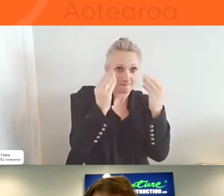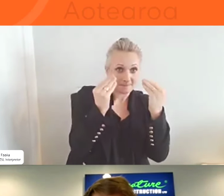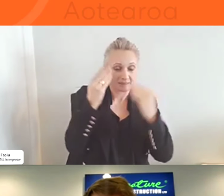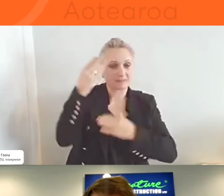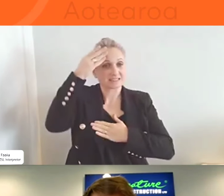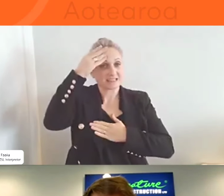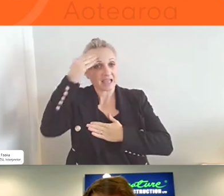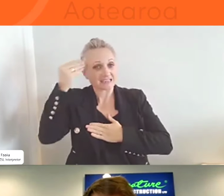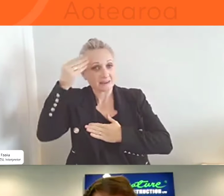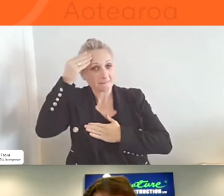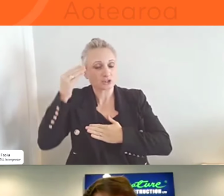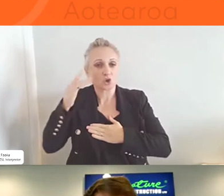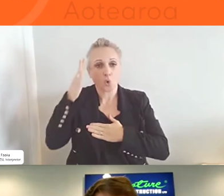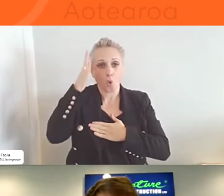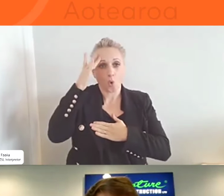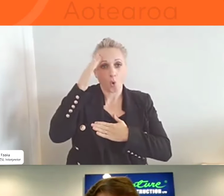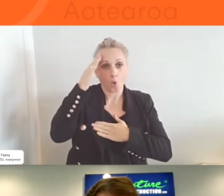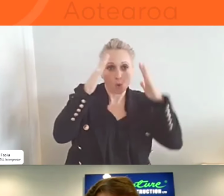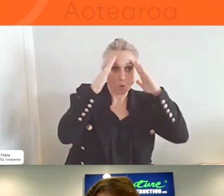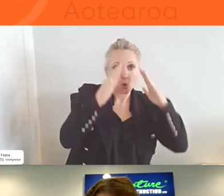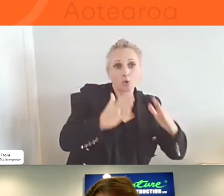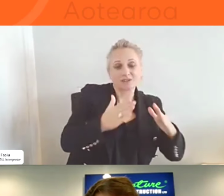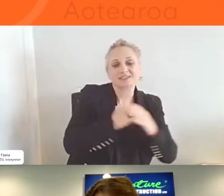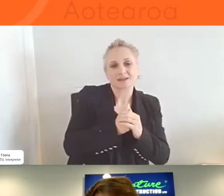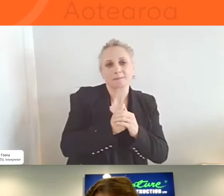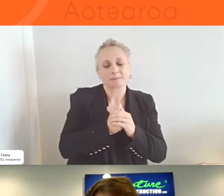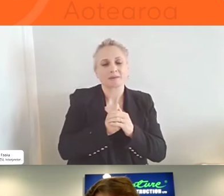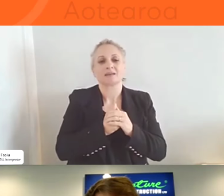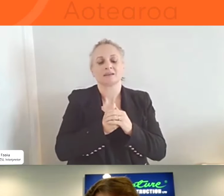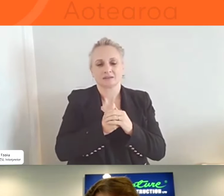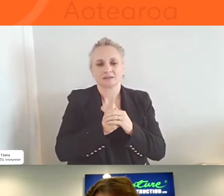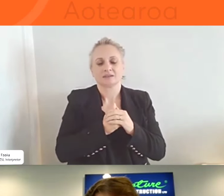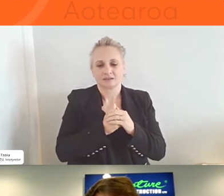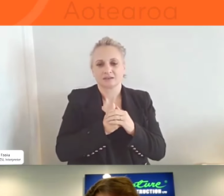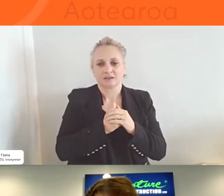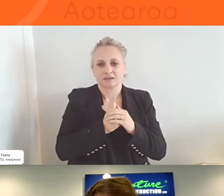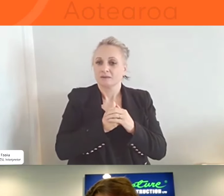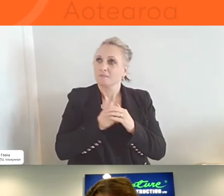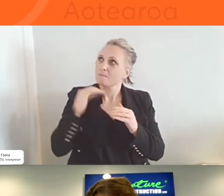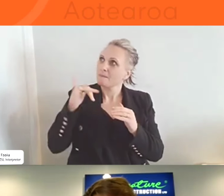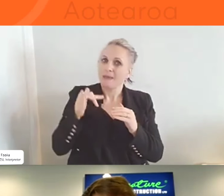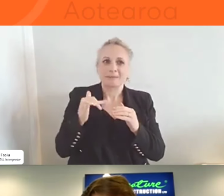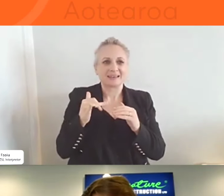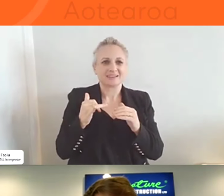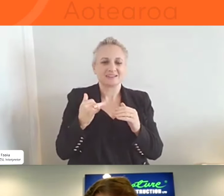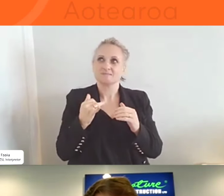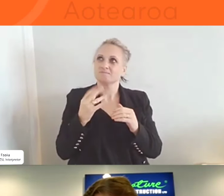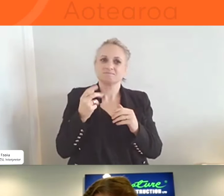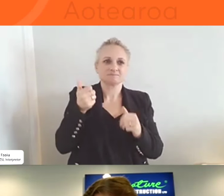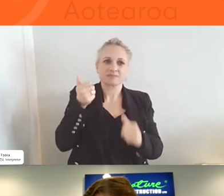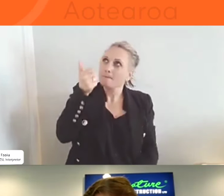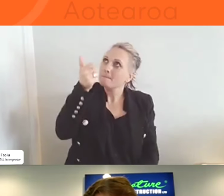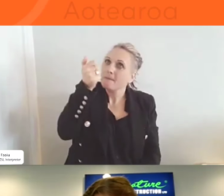then it goes into exactly what Gareth said, which is maybe an adaptive for the person that's actually going to live in the home.